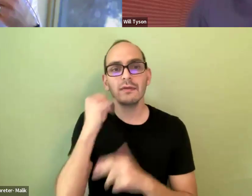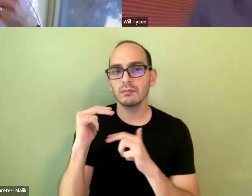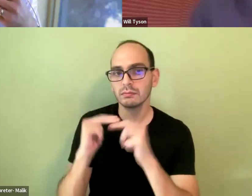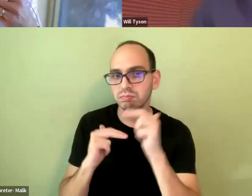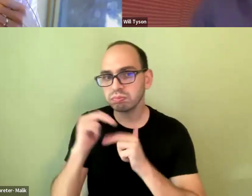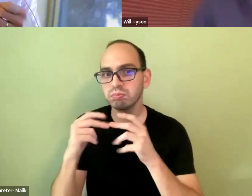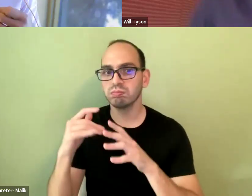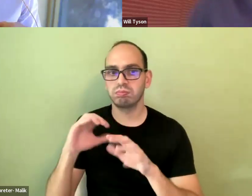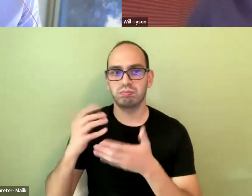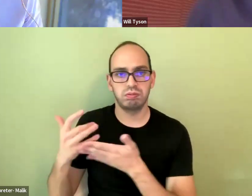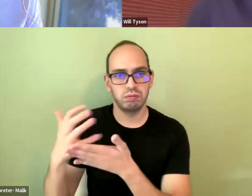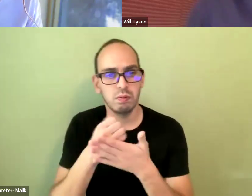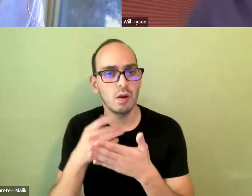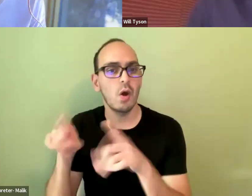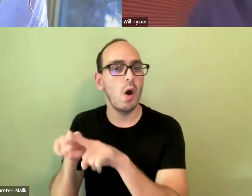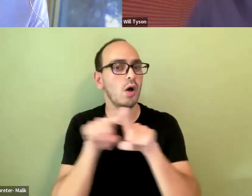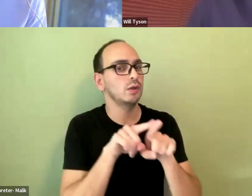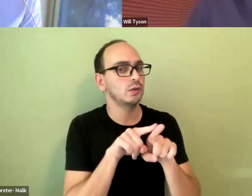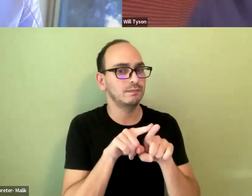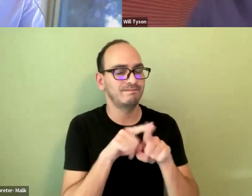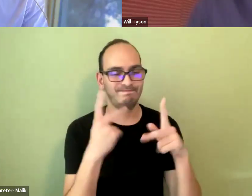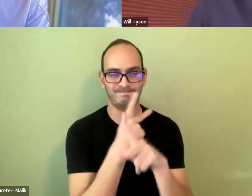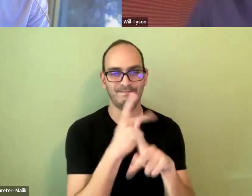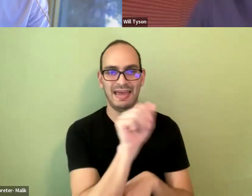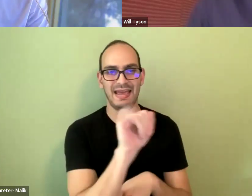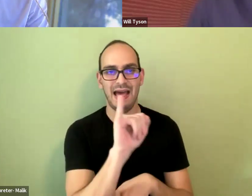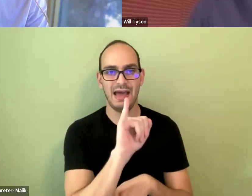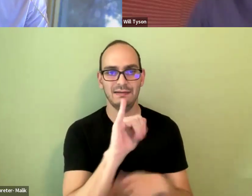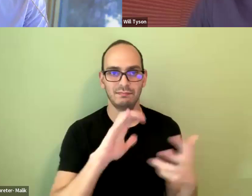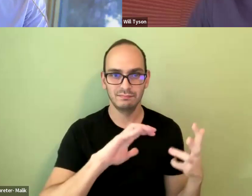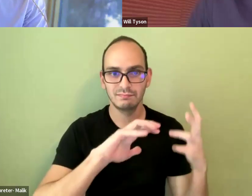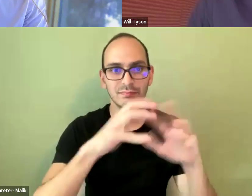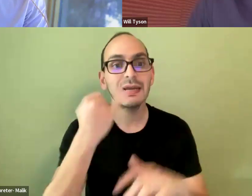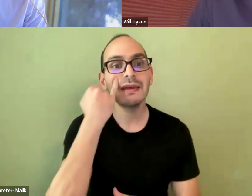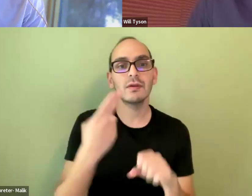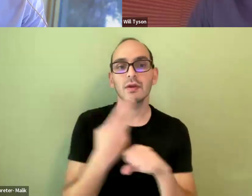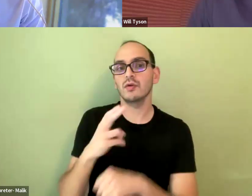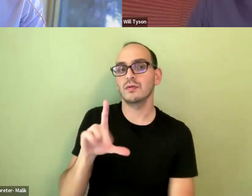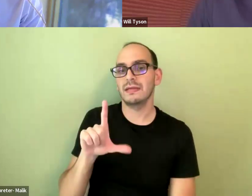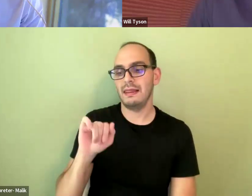accounting for AI disruption? If these light cast data right?